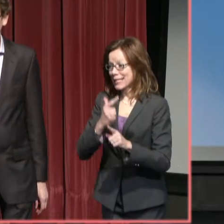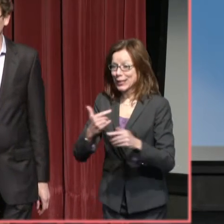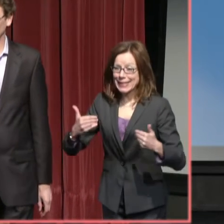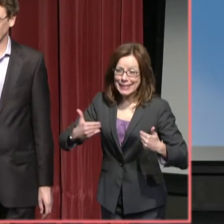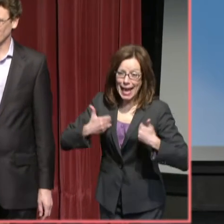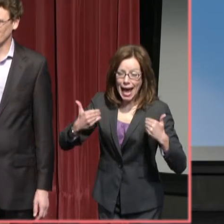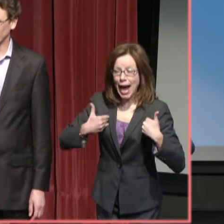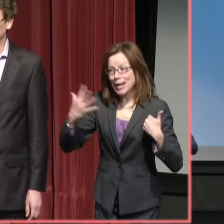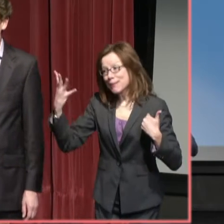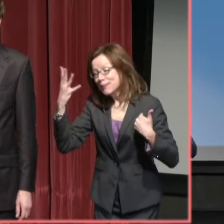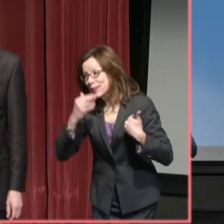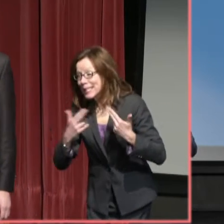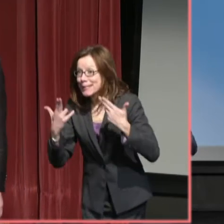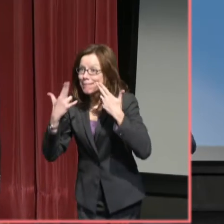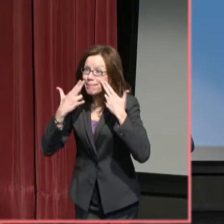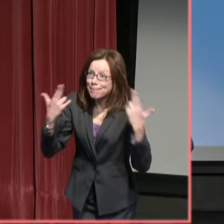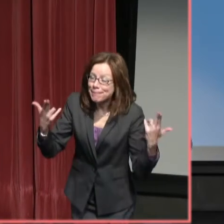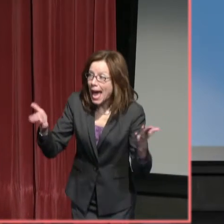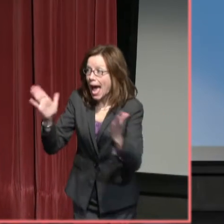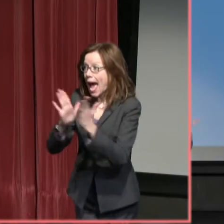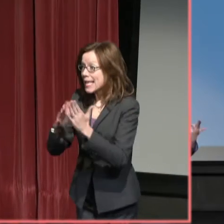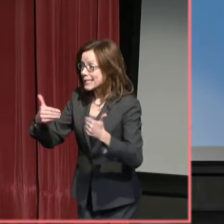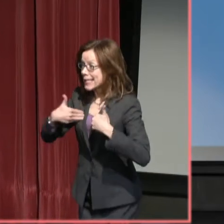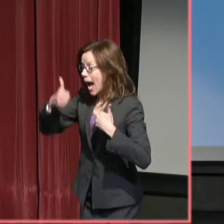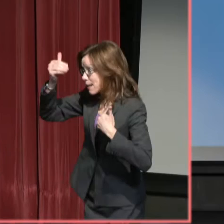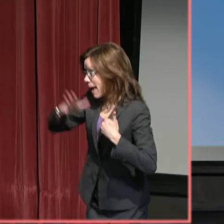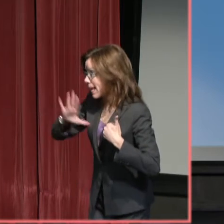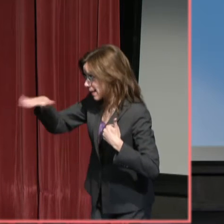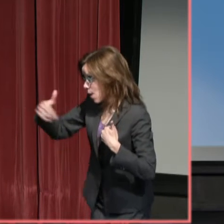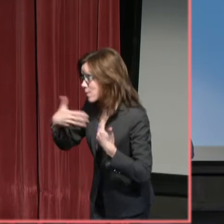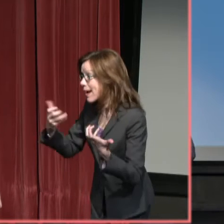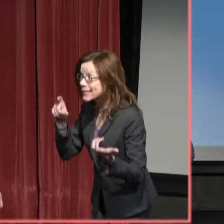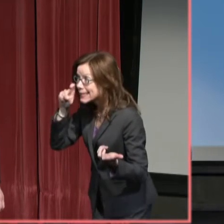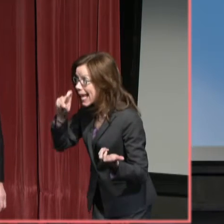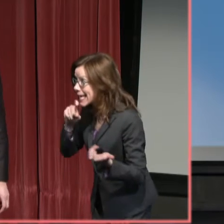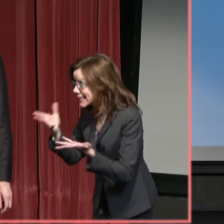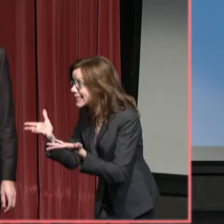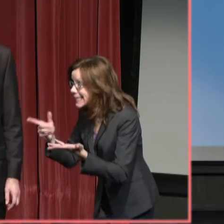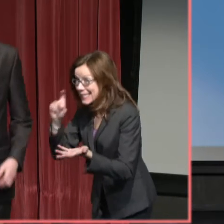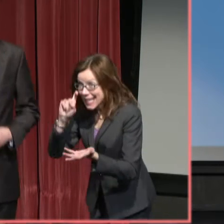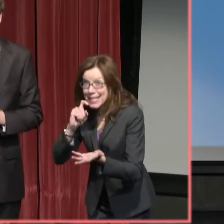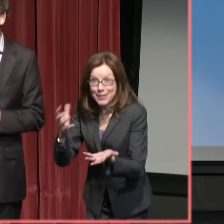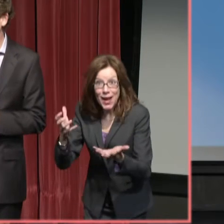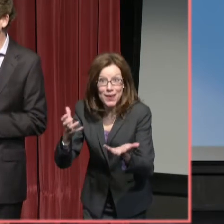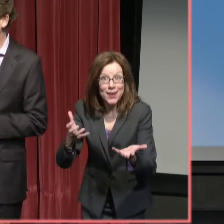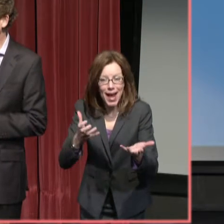very pretty woman asking these young men for some sex.